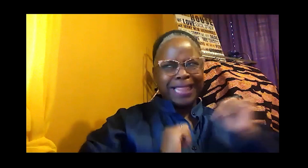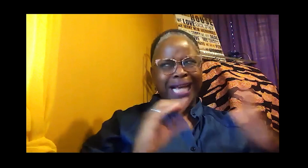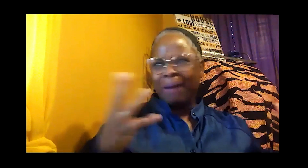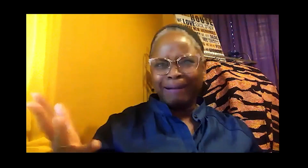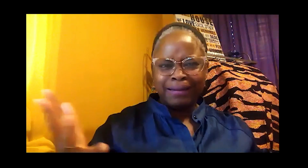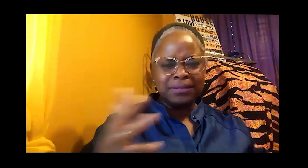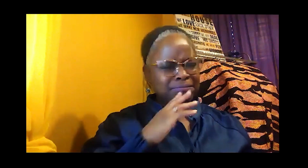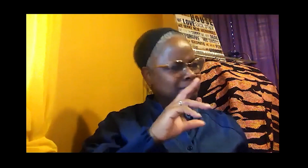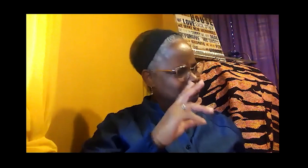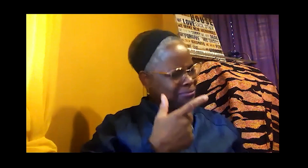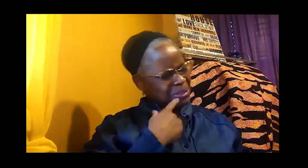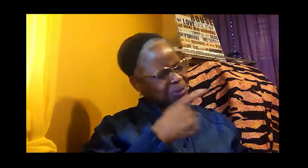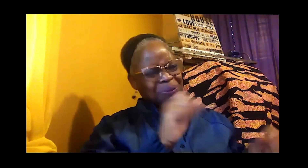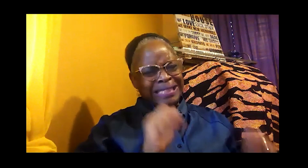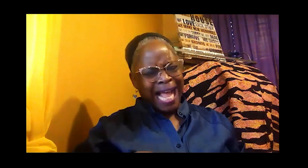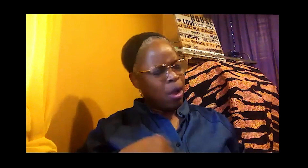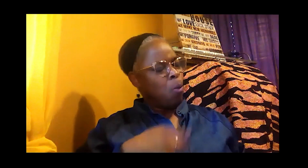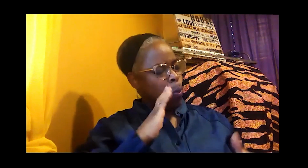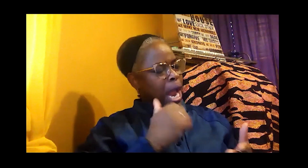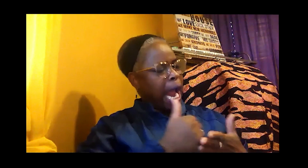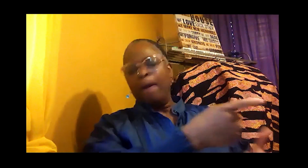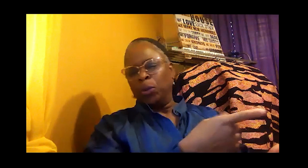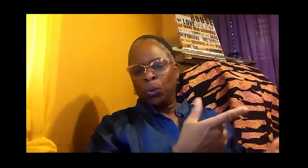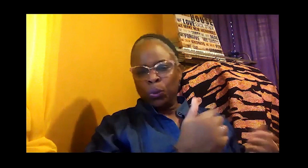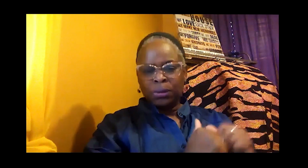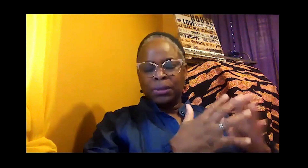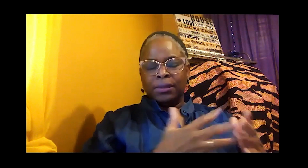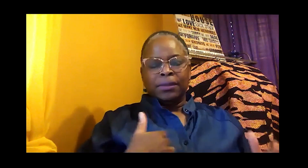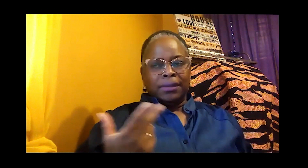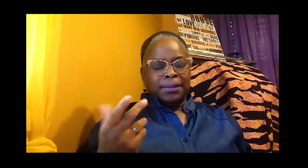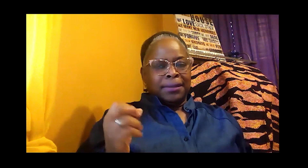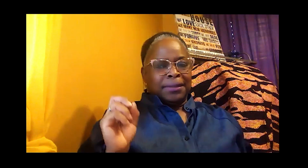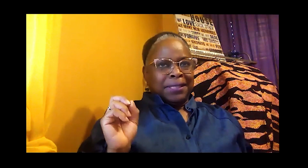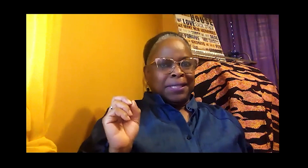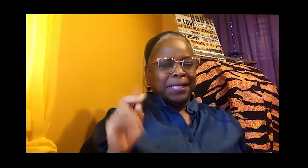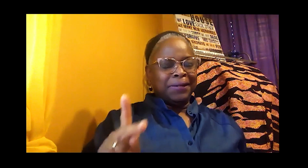production company? He stated, "I will assist you.' At first, I was reluctant,